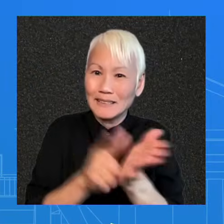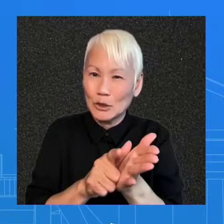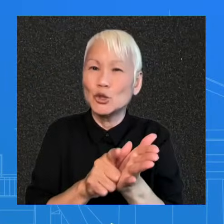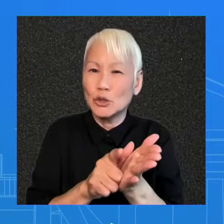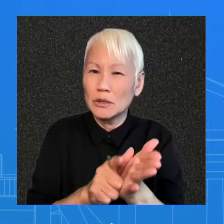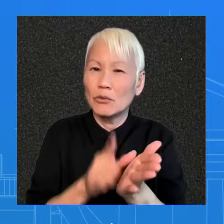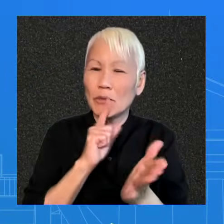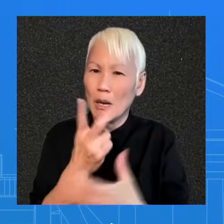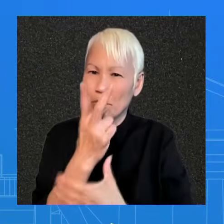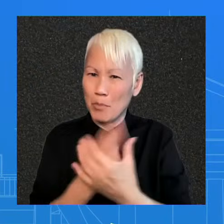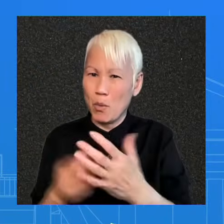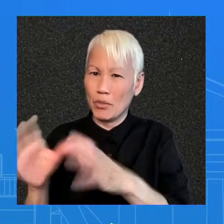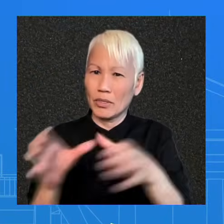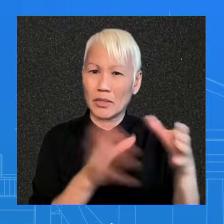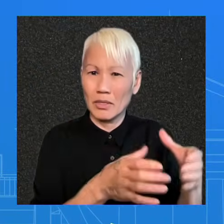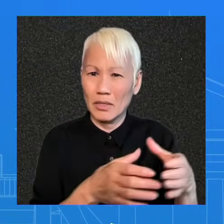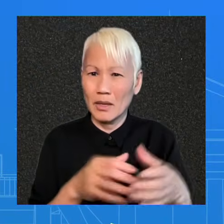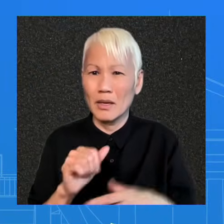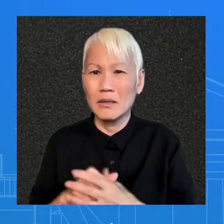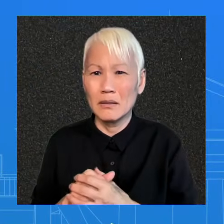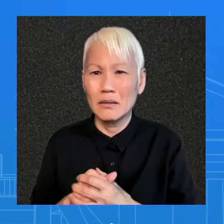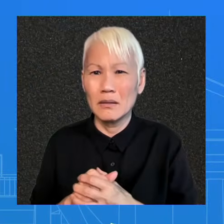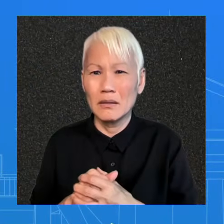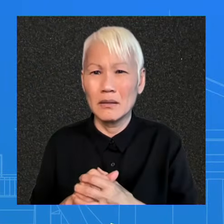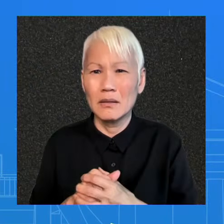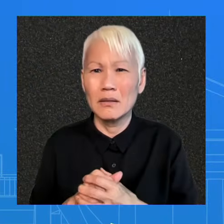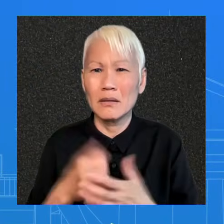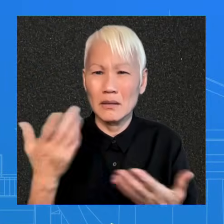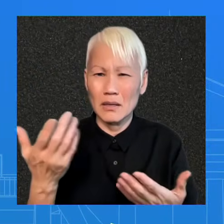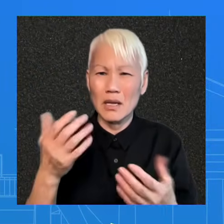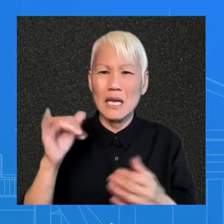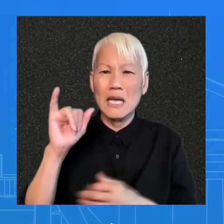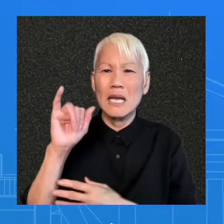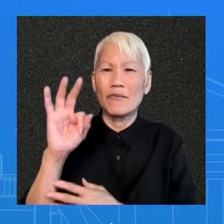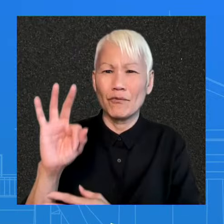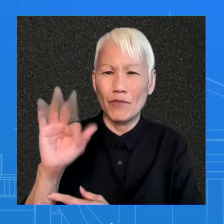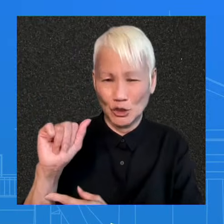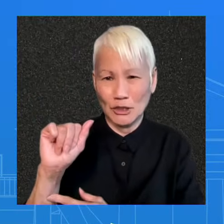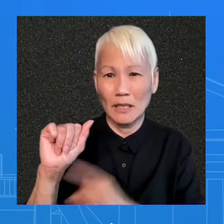Inflation Reduction Act. All these pieces of legislation that's going to create good-paying jobs,